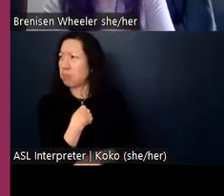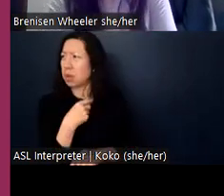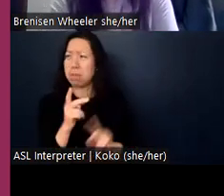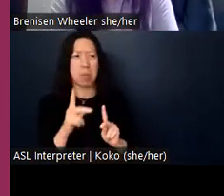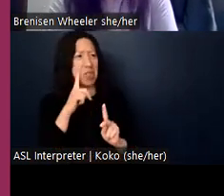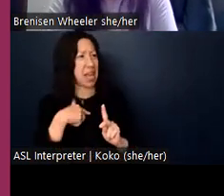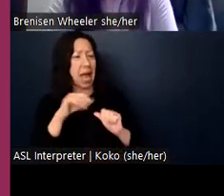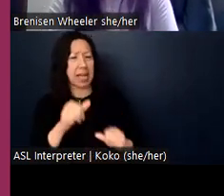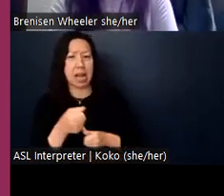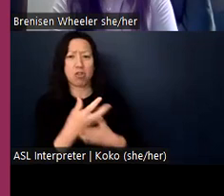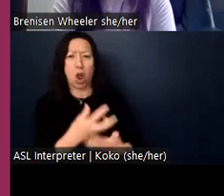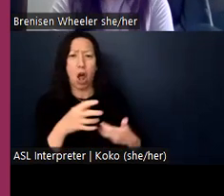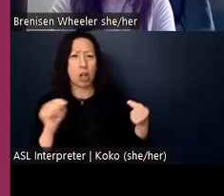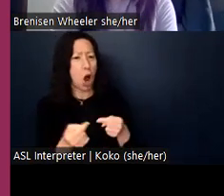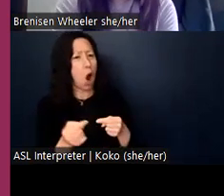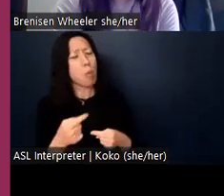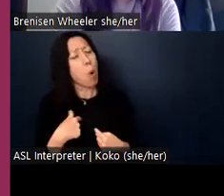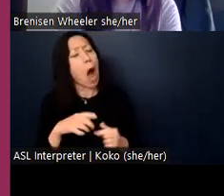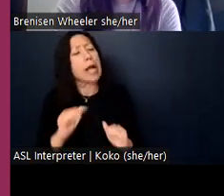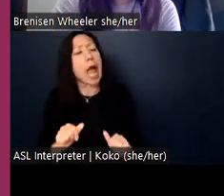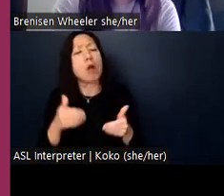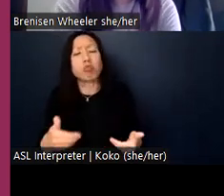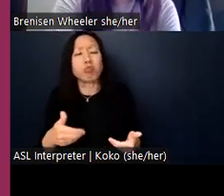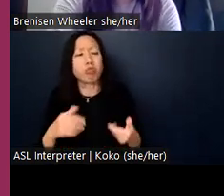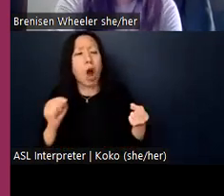they can get away with. 12:56:56 And use to get what they want simply